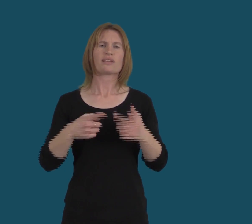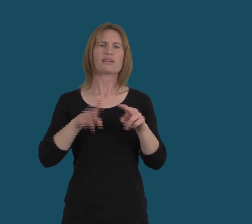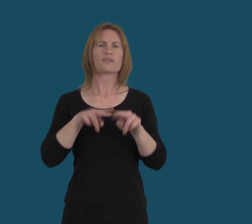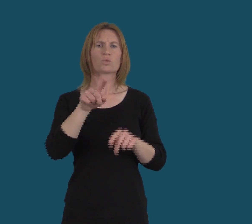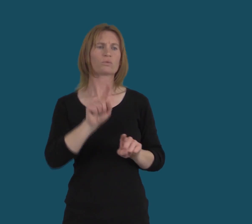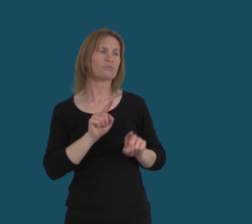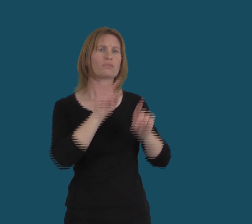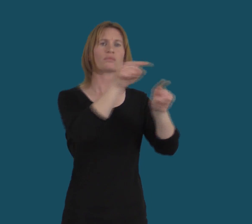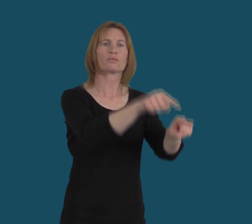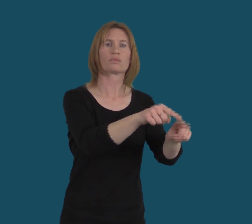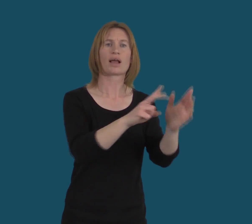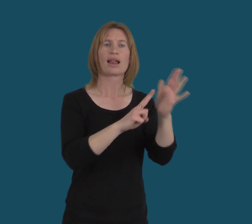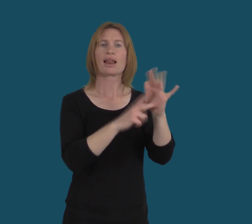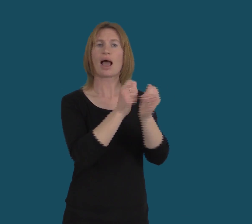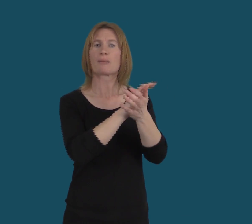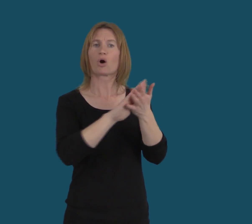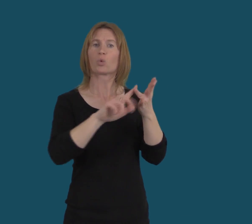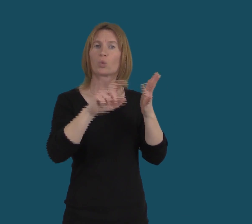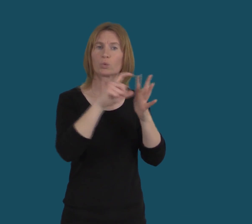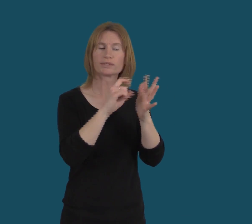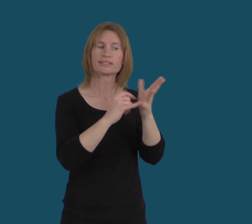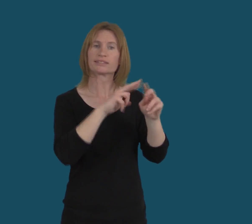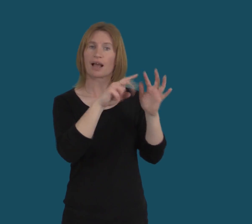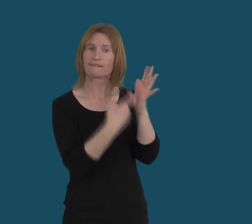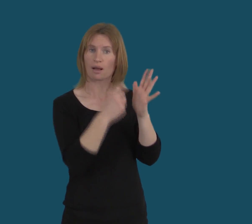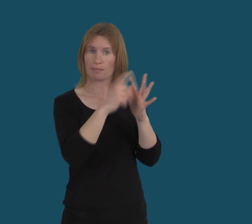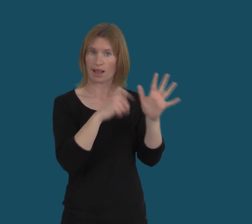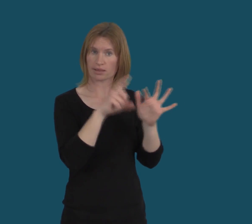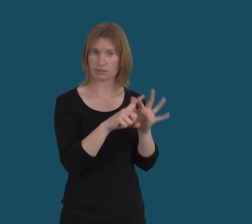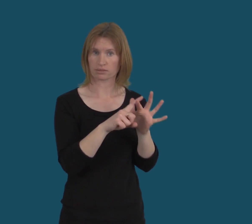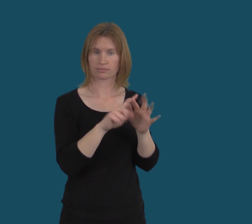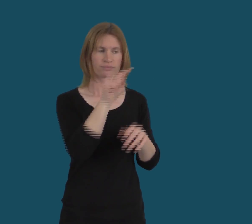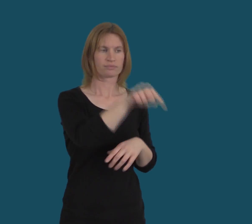If you relocate to your Neighbourhood Safer Place during a bushfire,